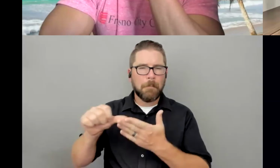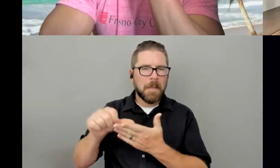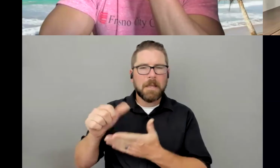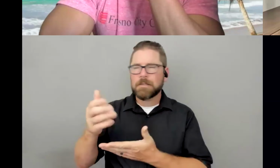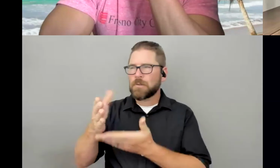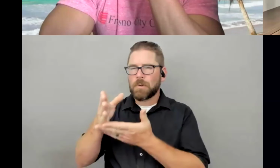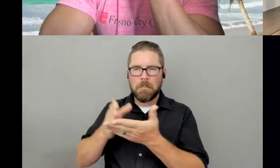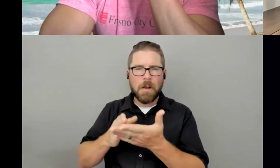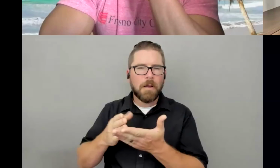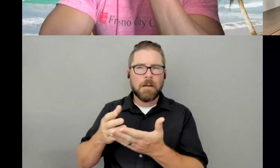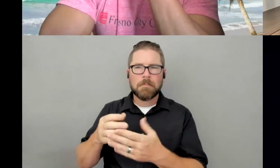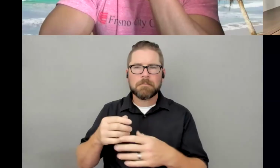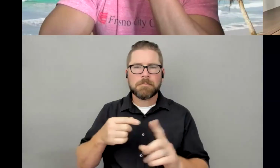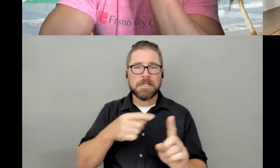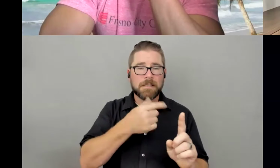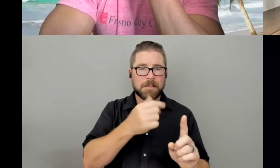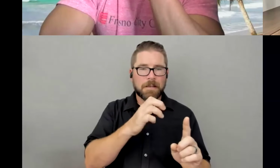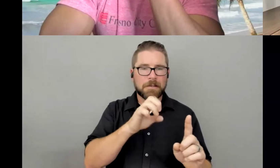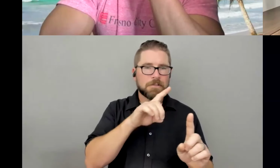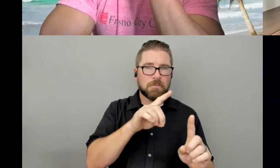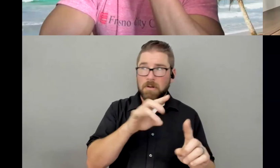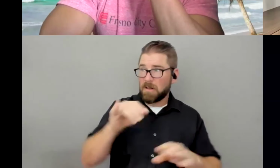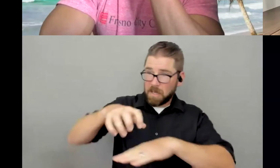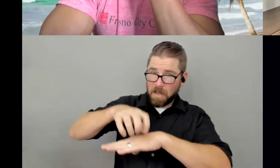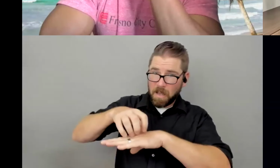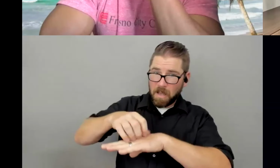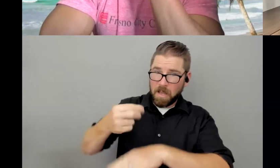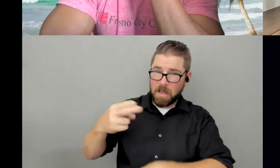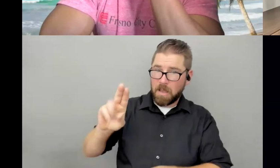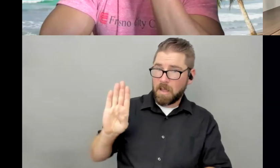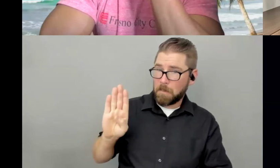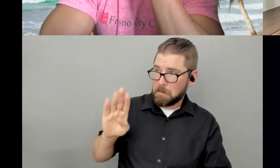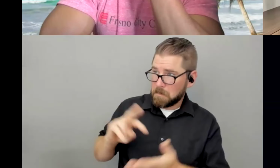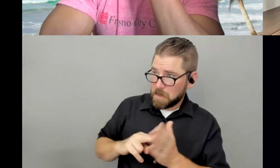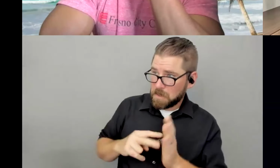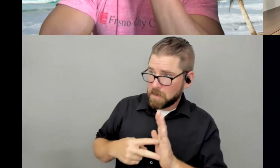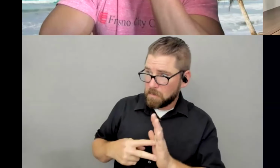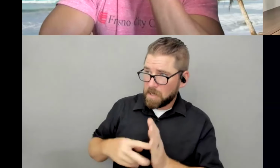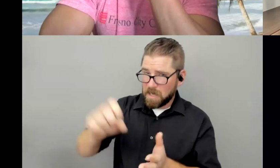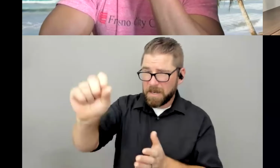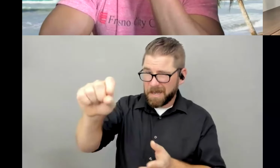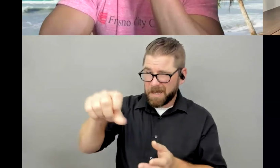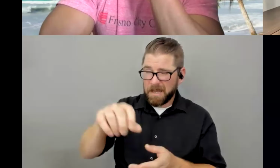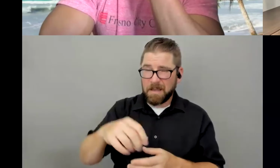Yes. Okay. Yes, something like that. And then,